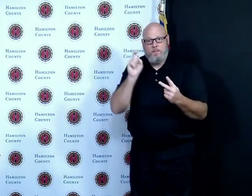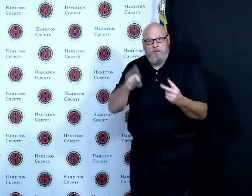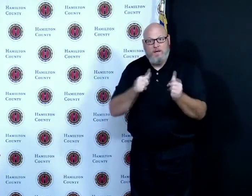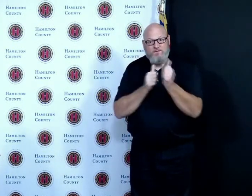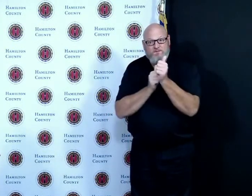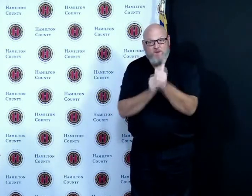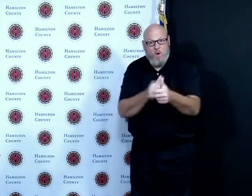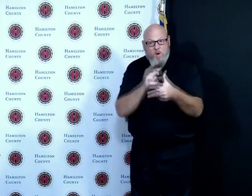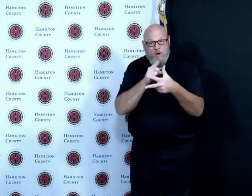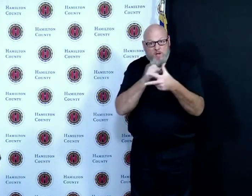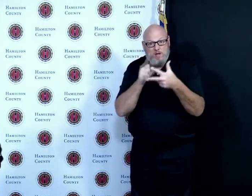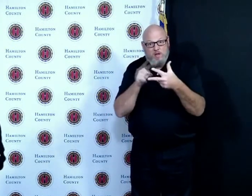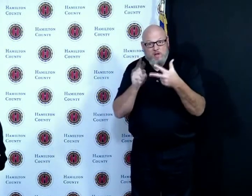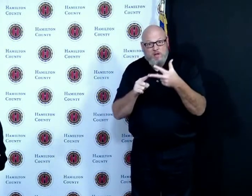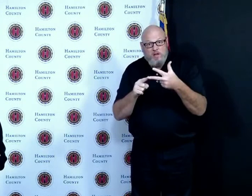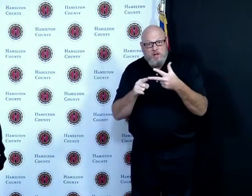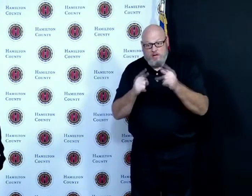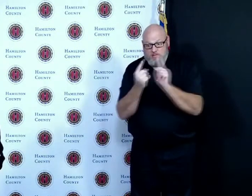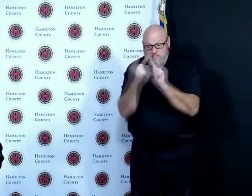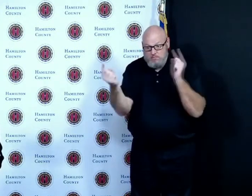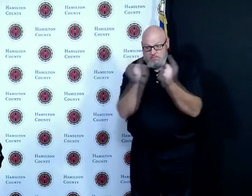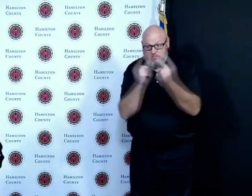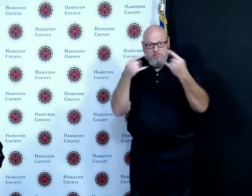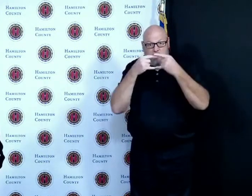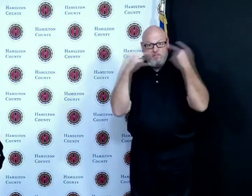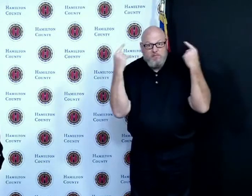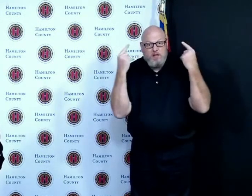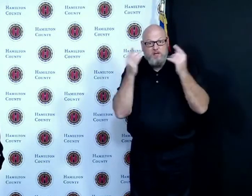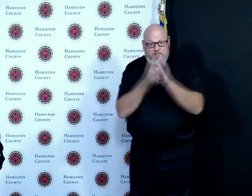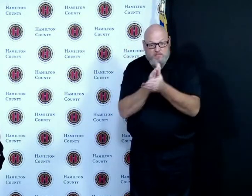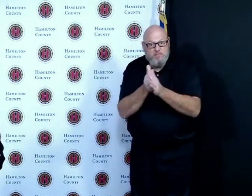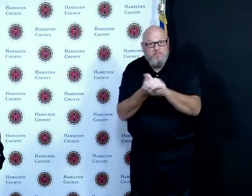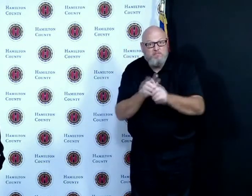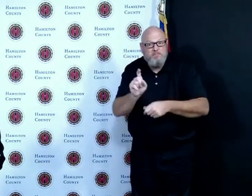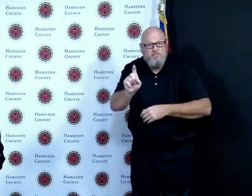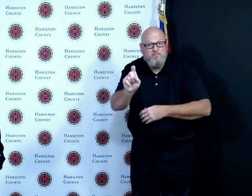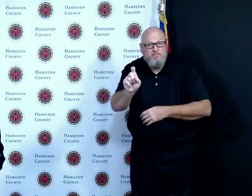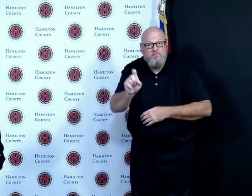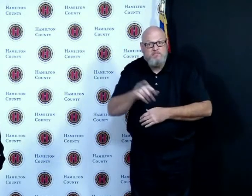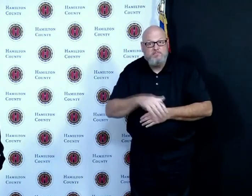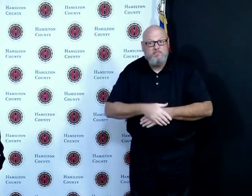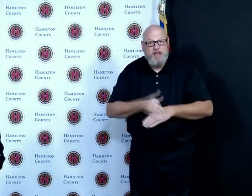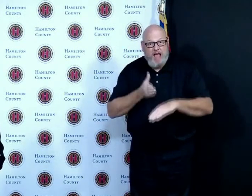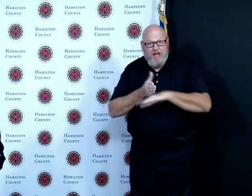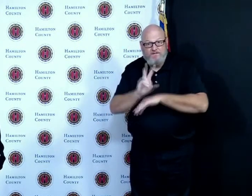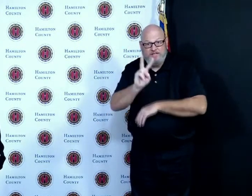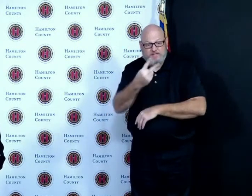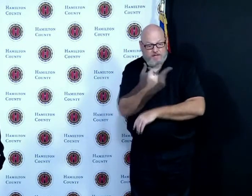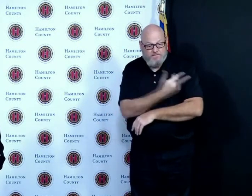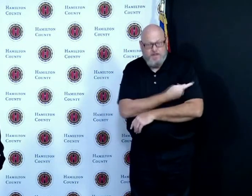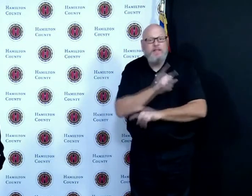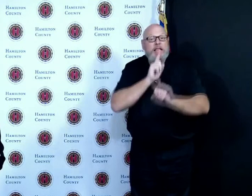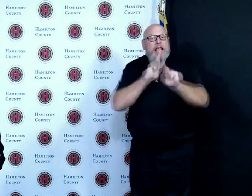Reece with us today she introduced and passed a resolution passed actually yesterday related to